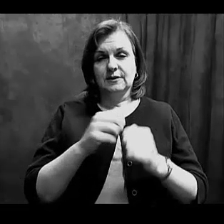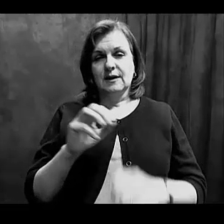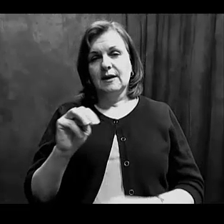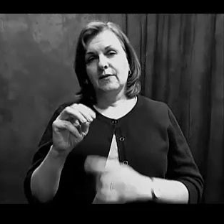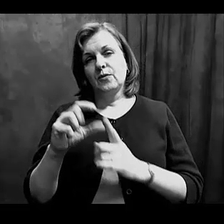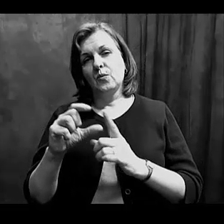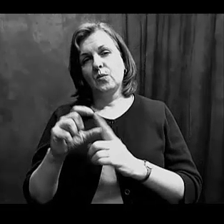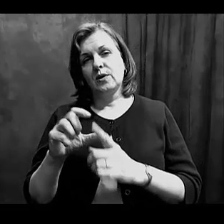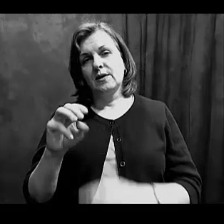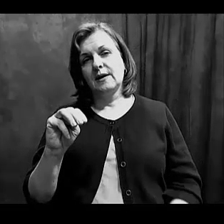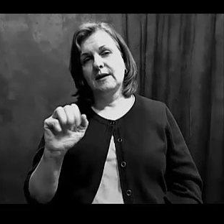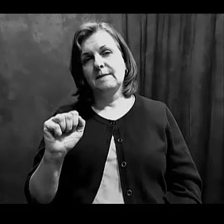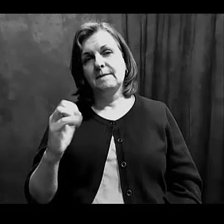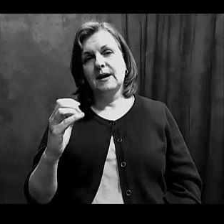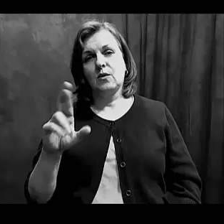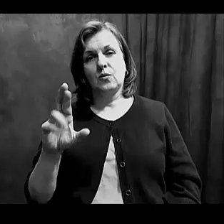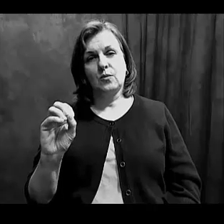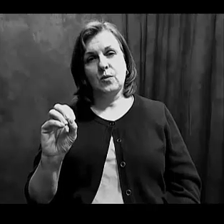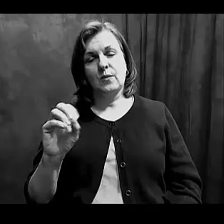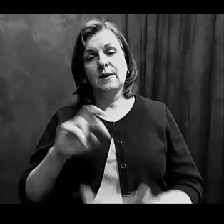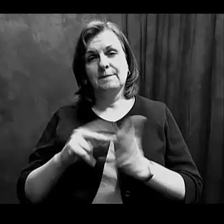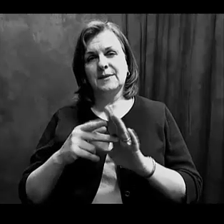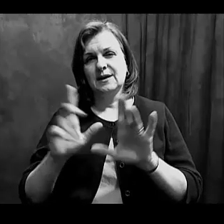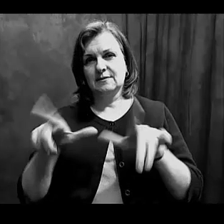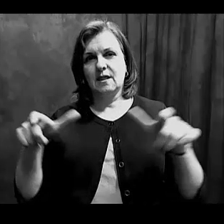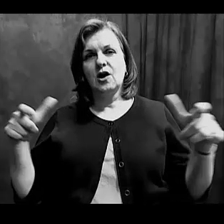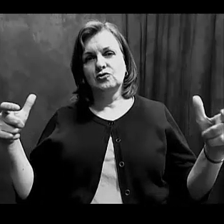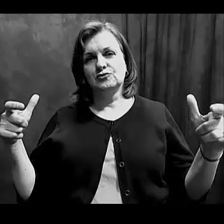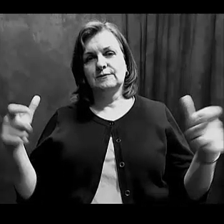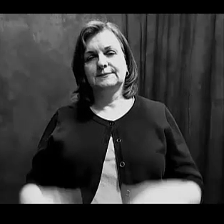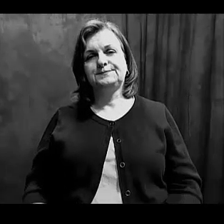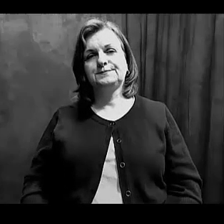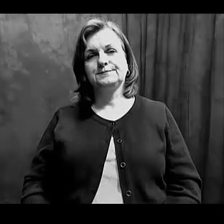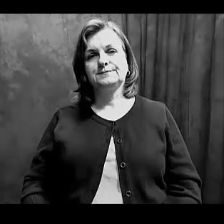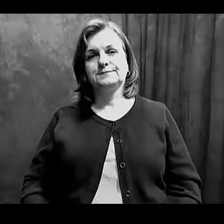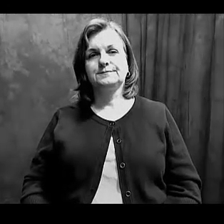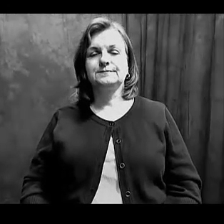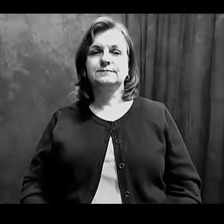macro of course being large